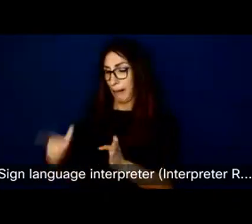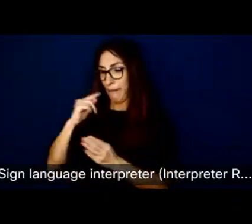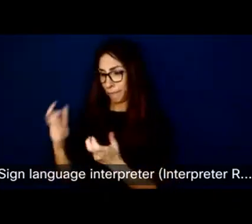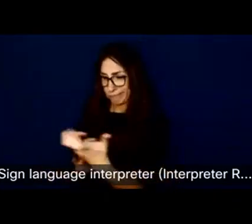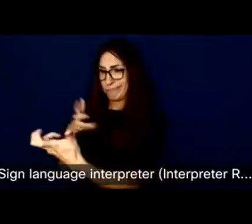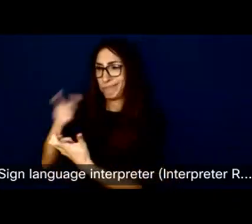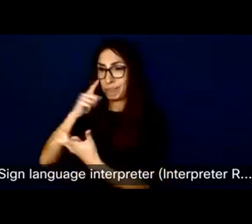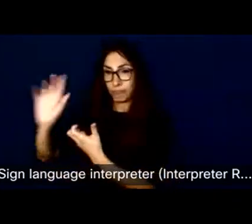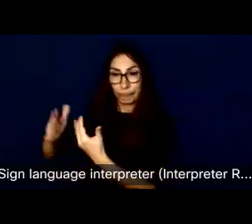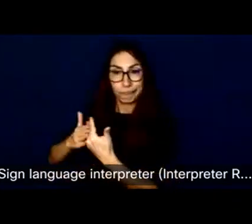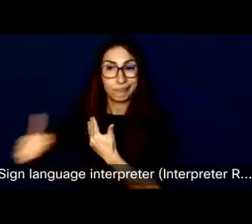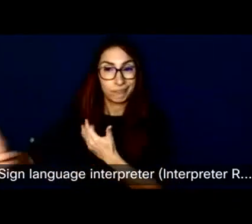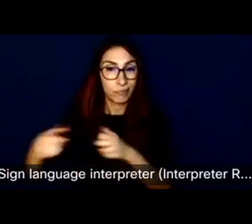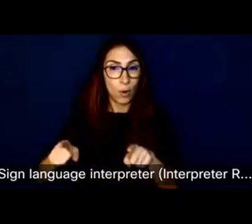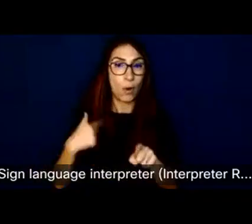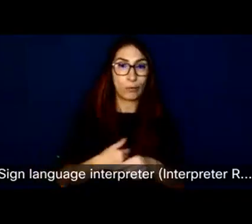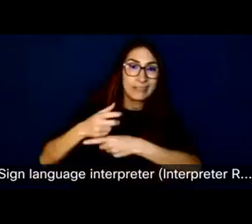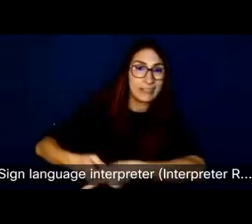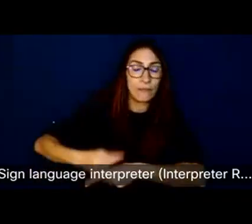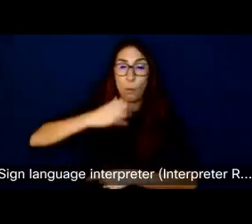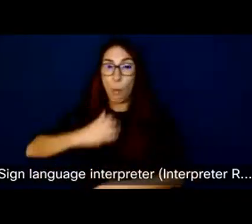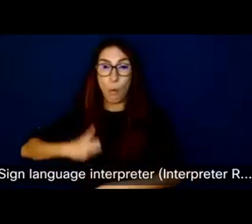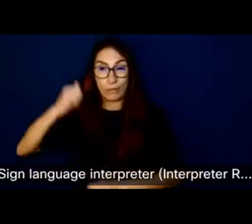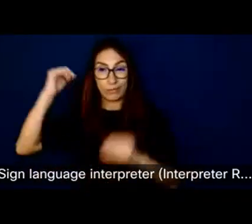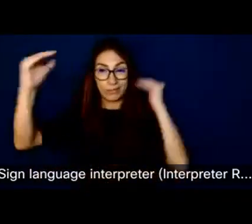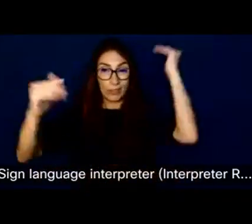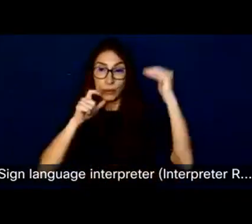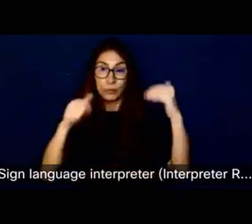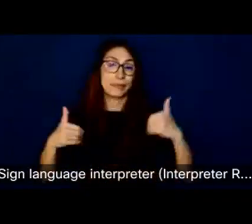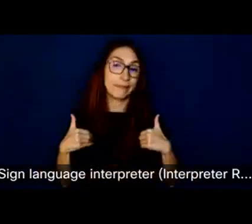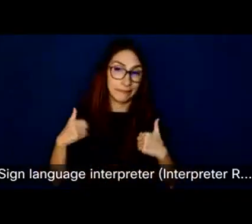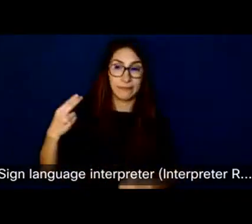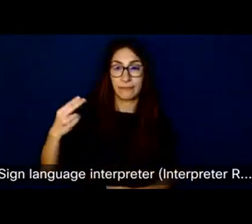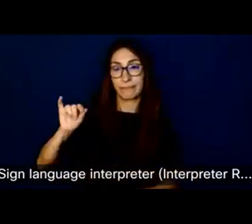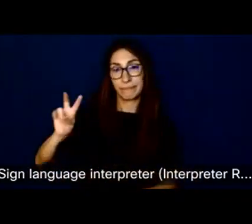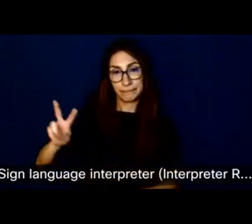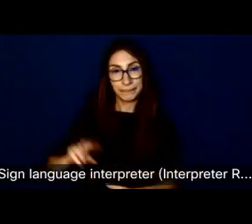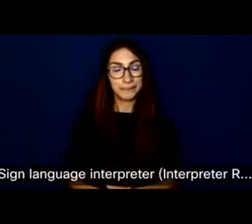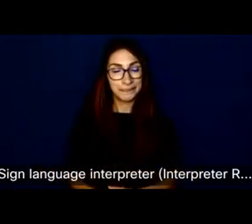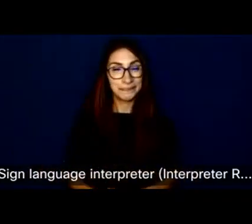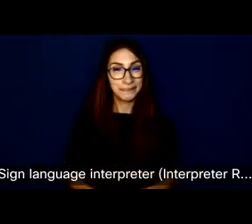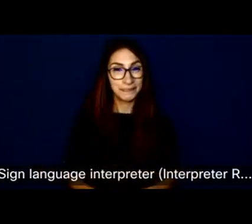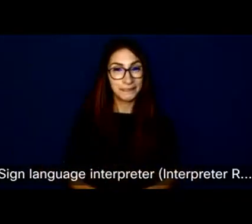care of older or aging adults with HIV. And lastly, let me say